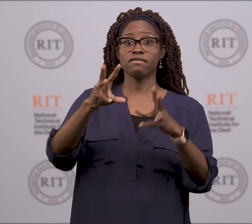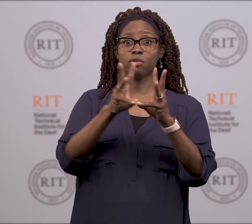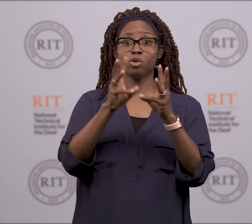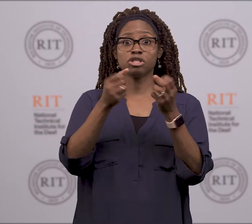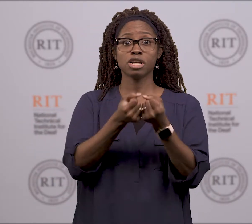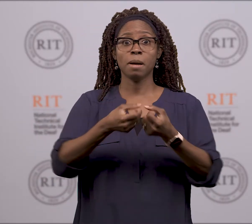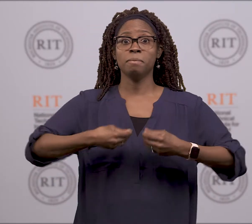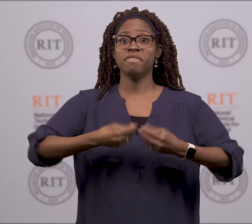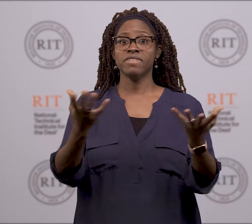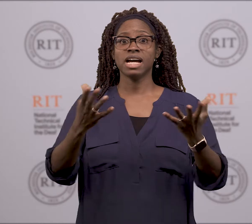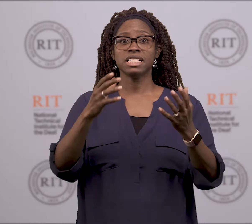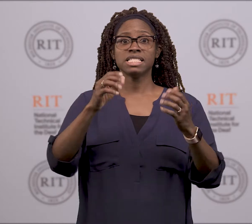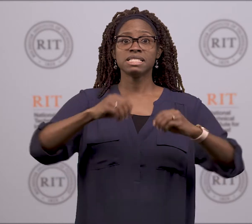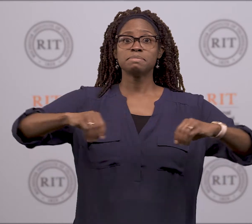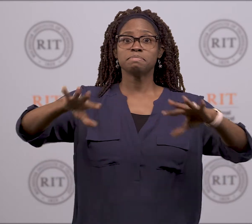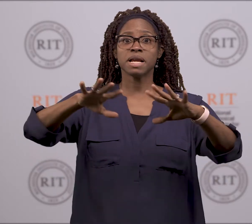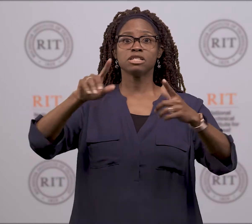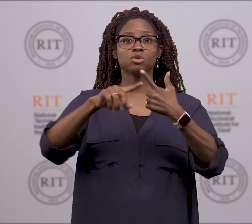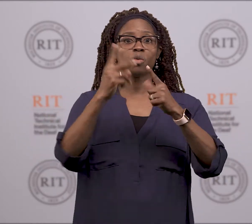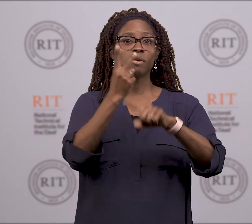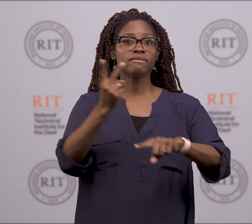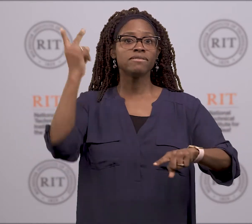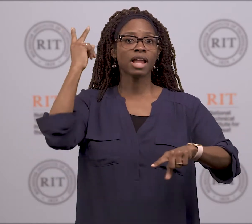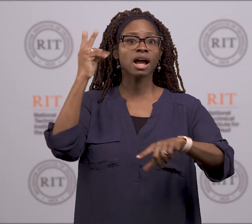This interactive workshop provided a space